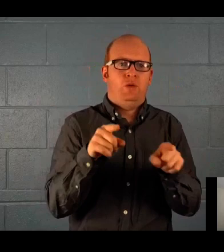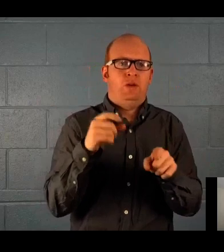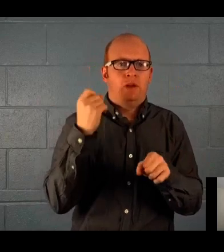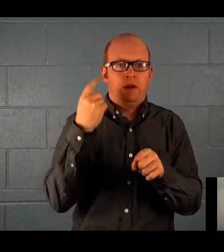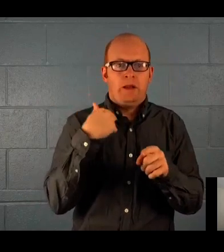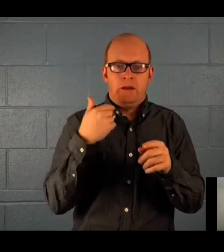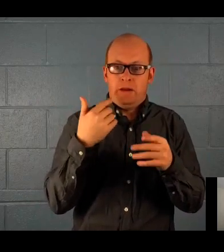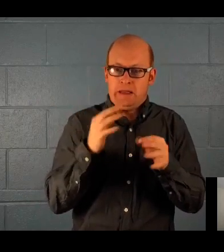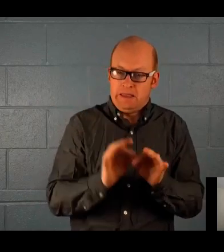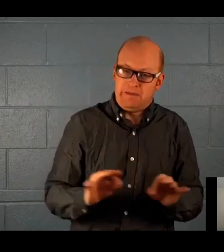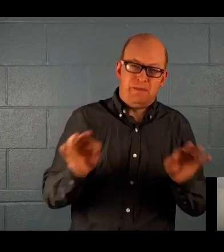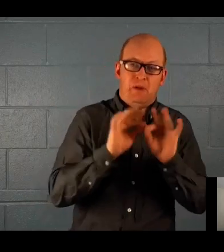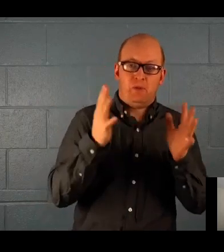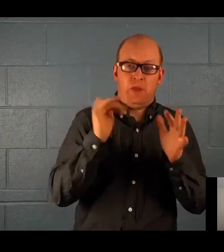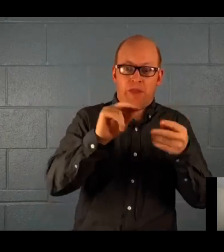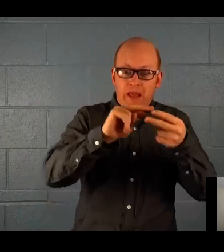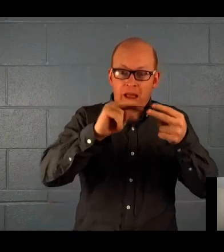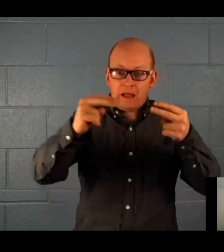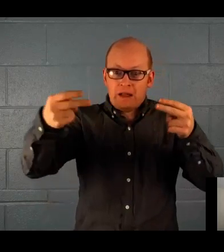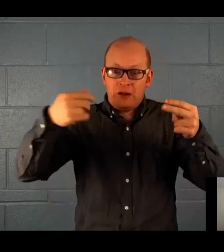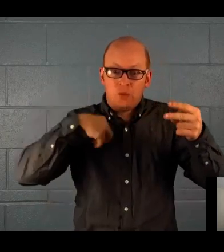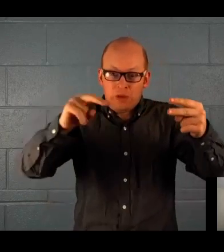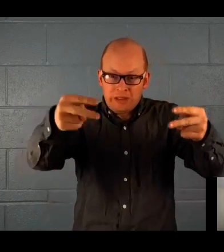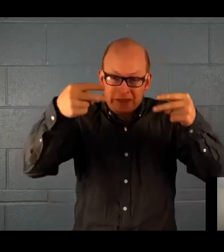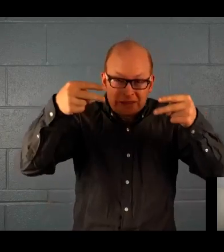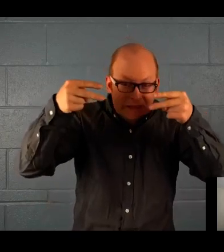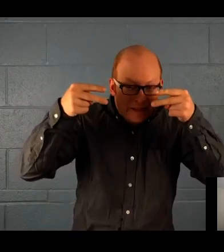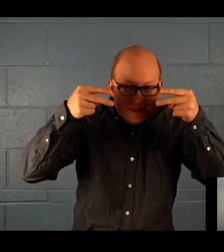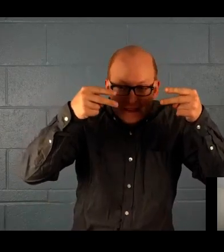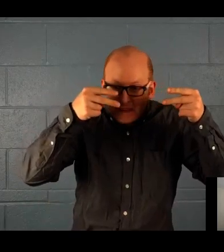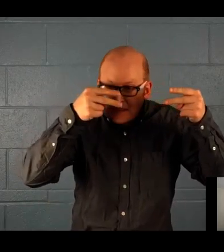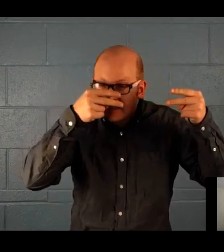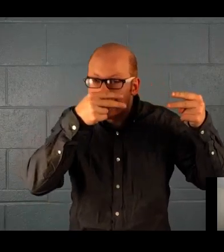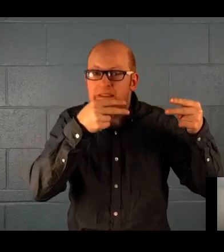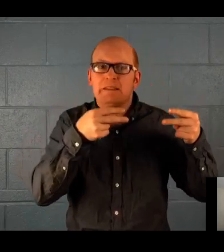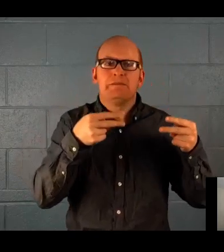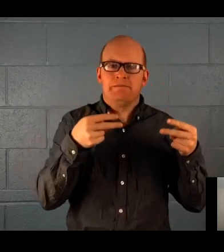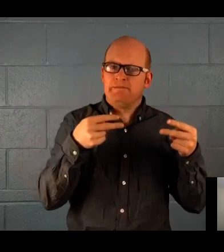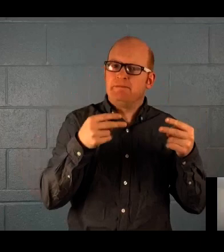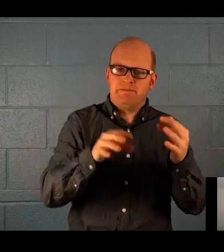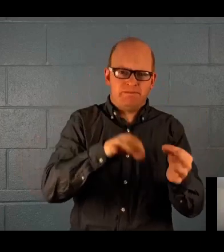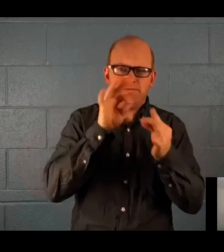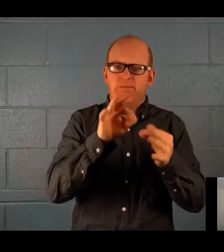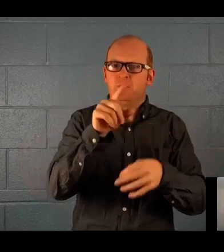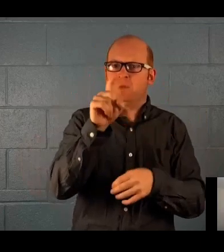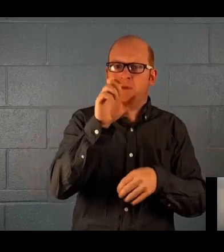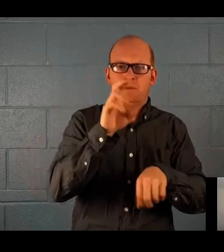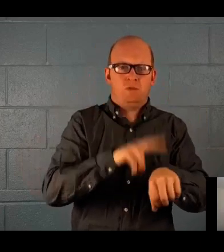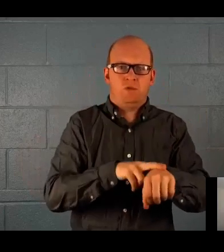of the dual AAV mediated myosin VIIA transcript was 100% normal.